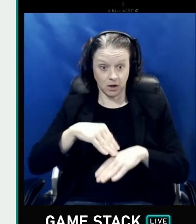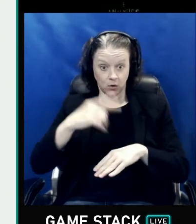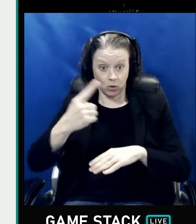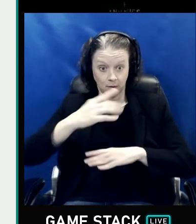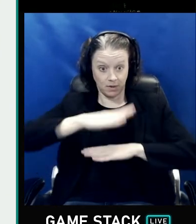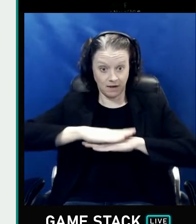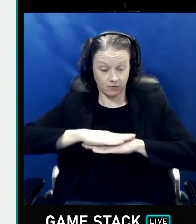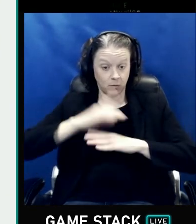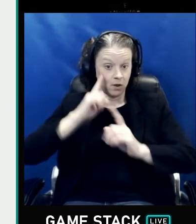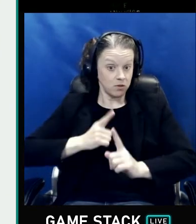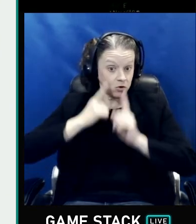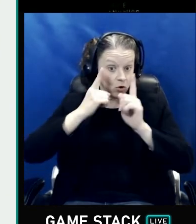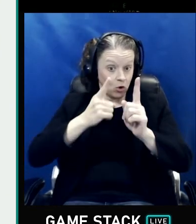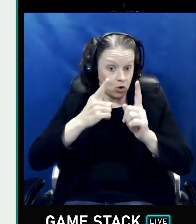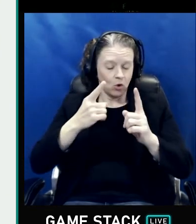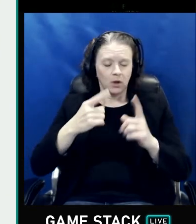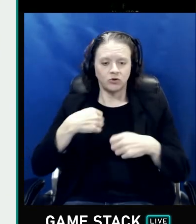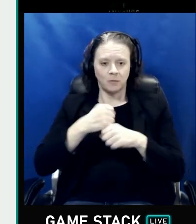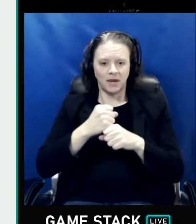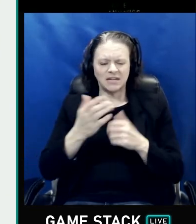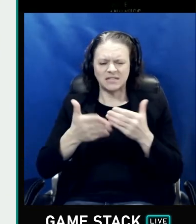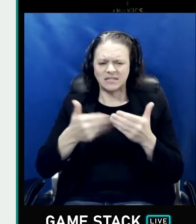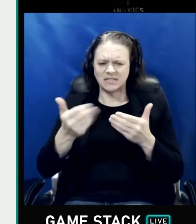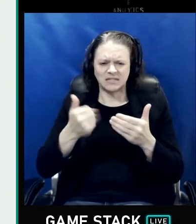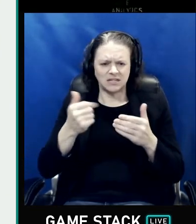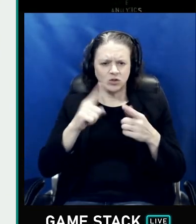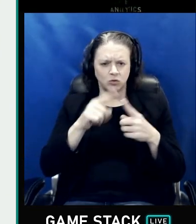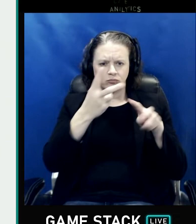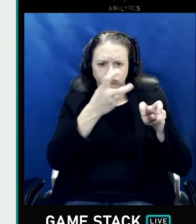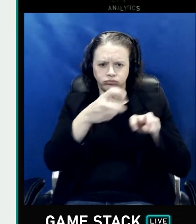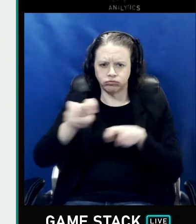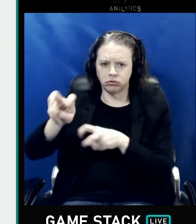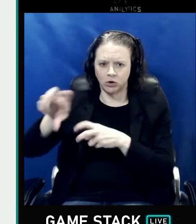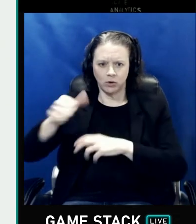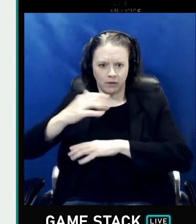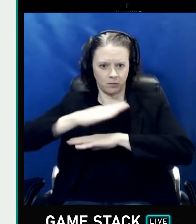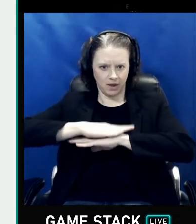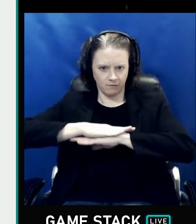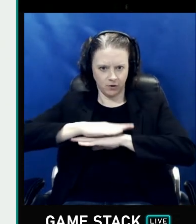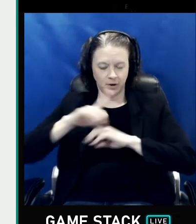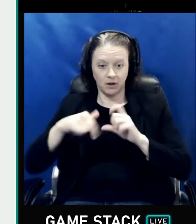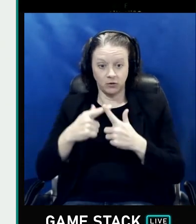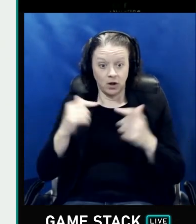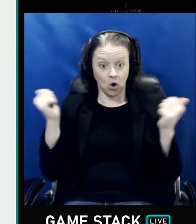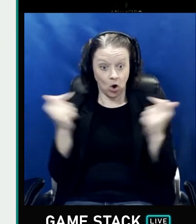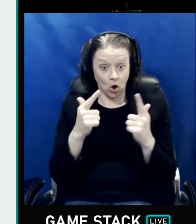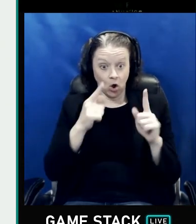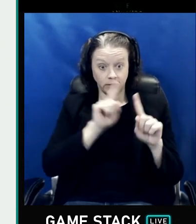another platform, so you can start targeting all the platforms that you wish and get all your players together in